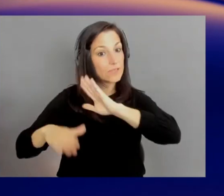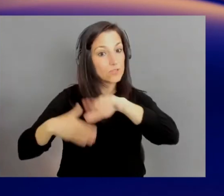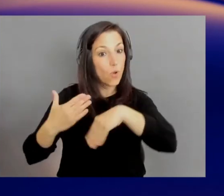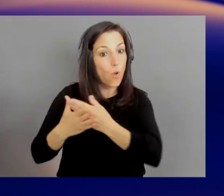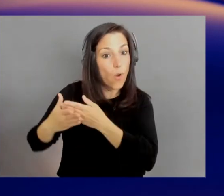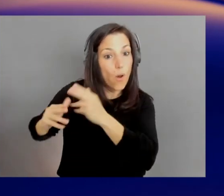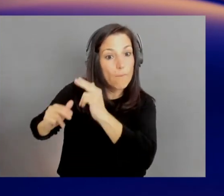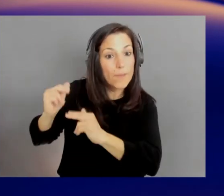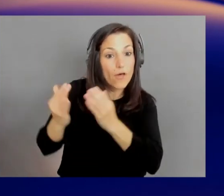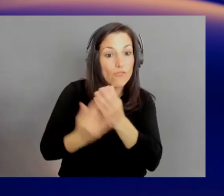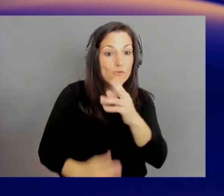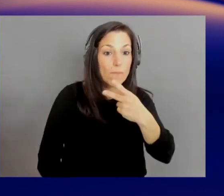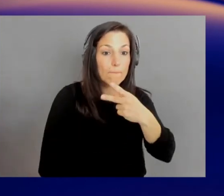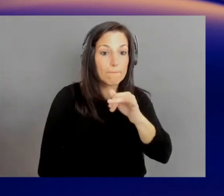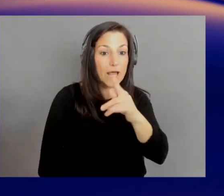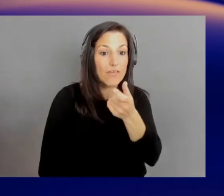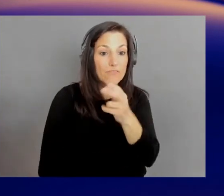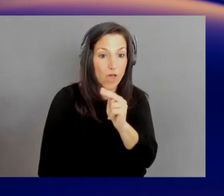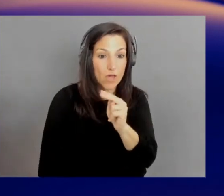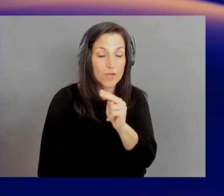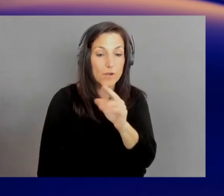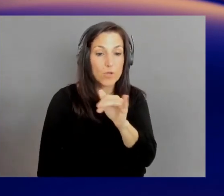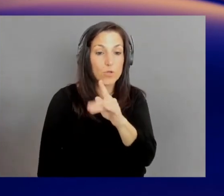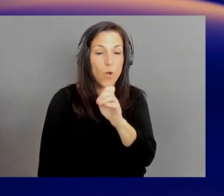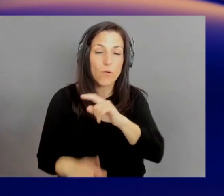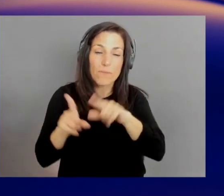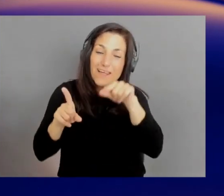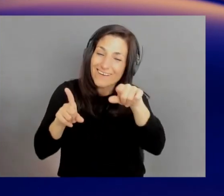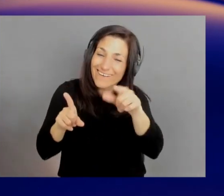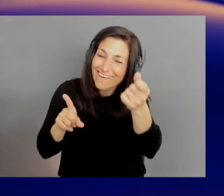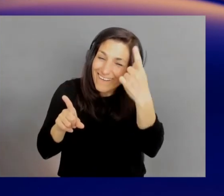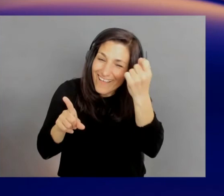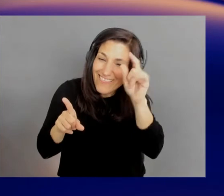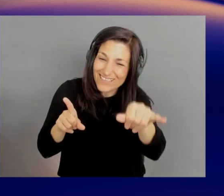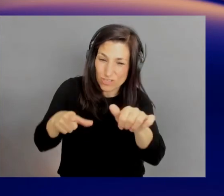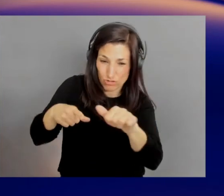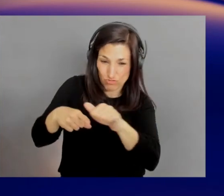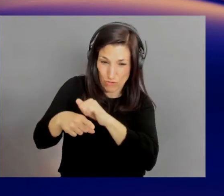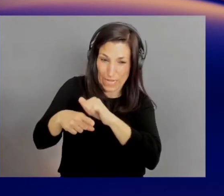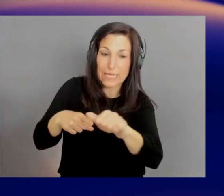but it is essentially a training pipeline and you can see you click on each step